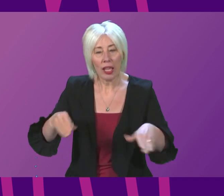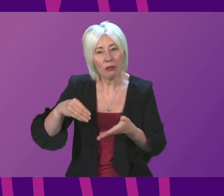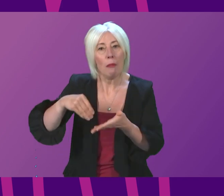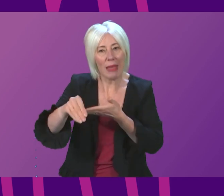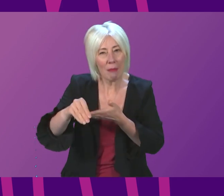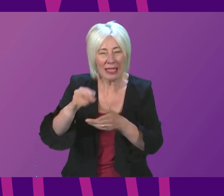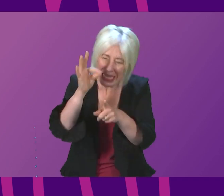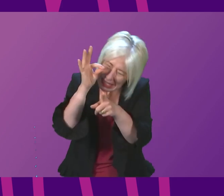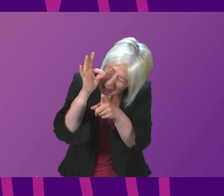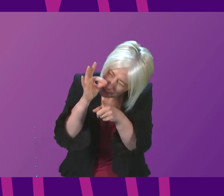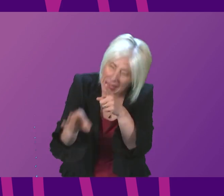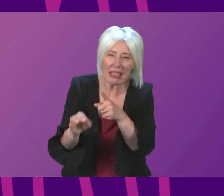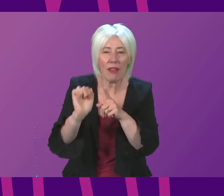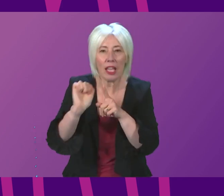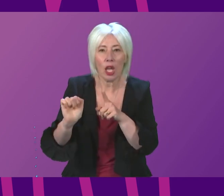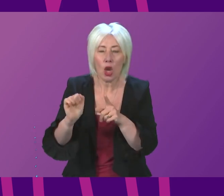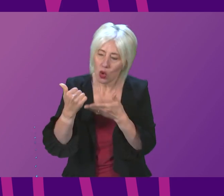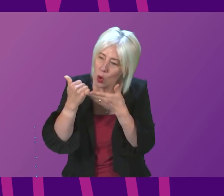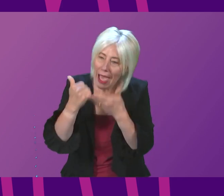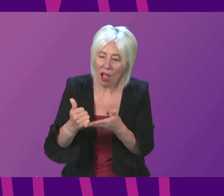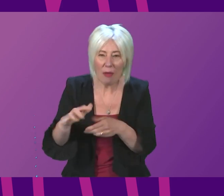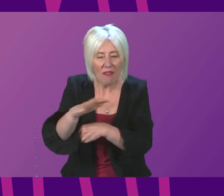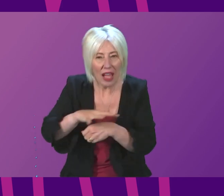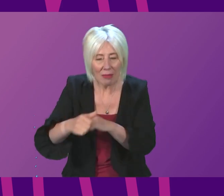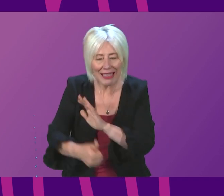specifically to lift children out of poverty.